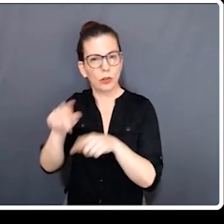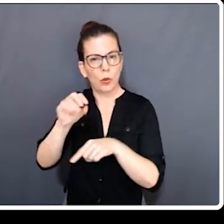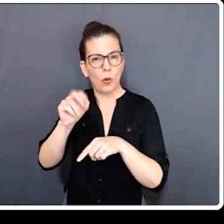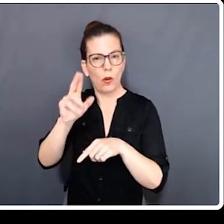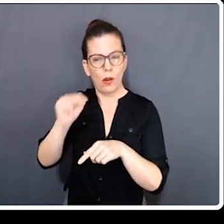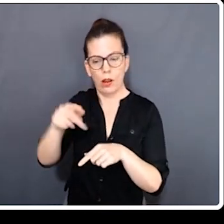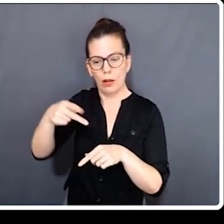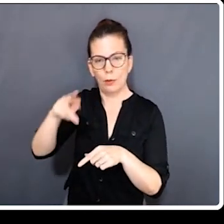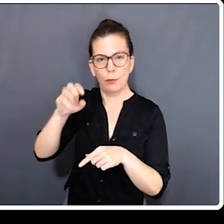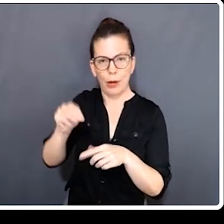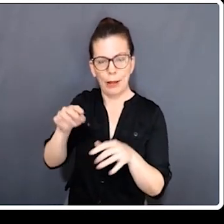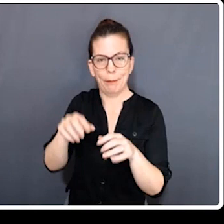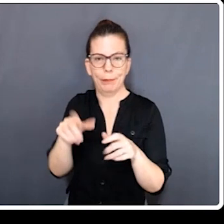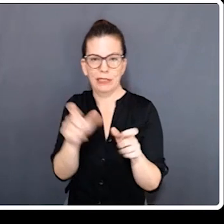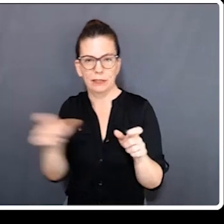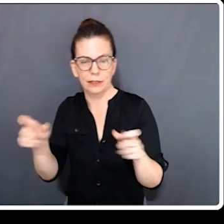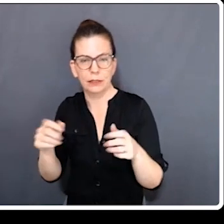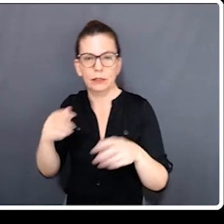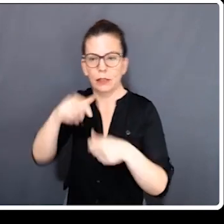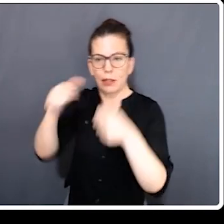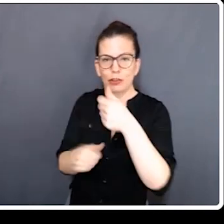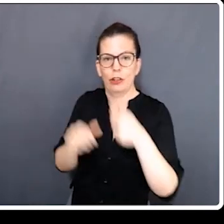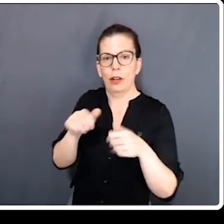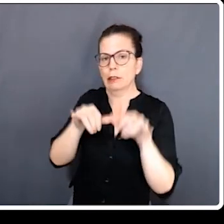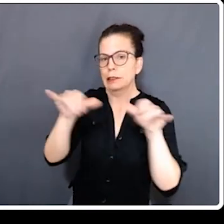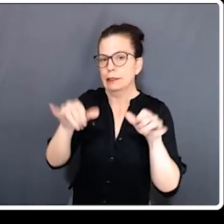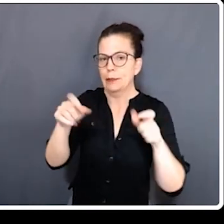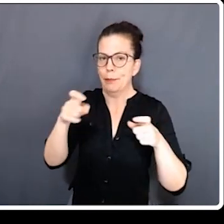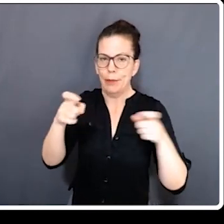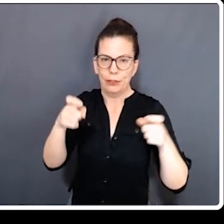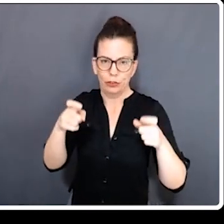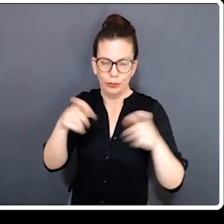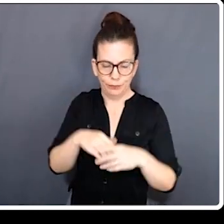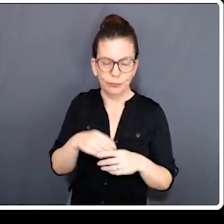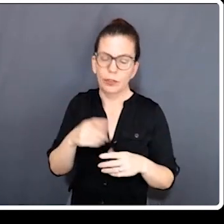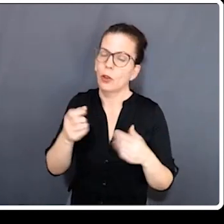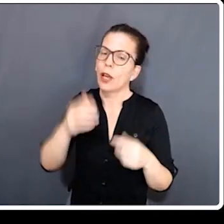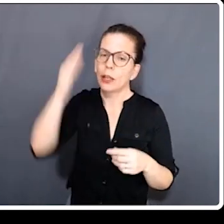all within systems manager. And this is a feature we've heard IT administrators love.